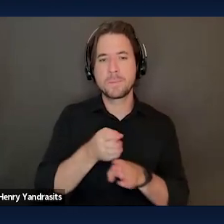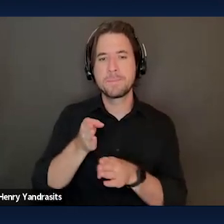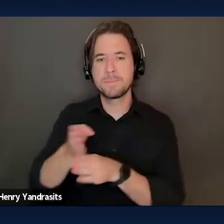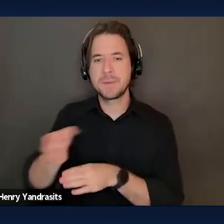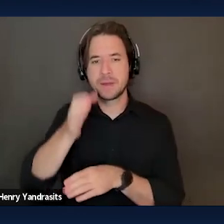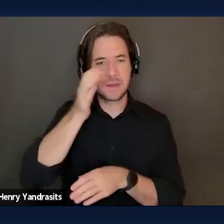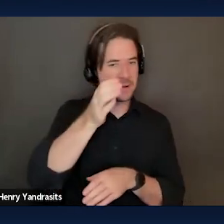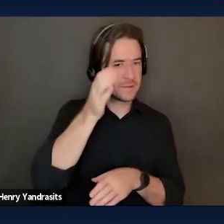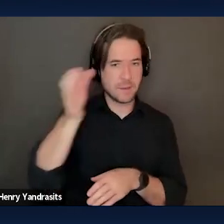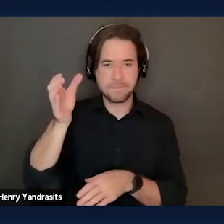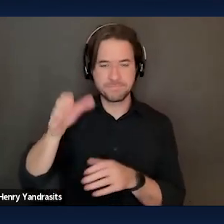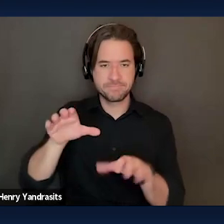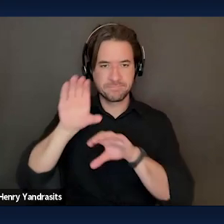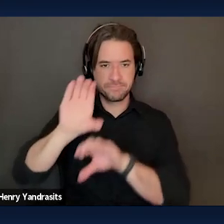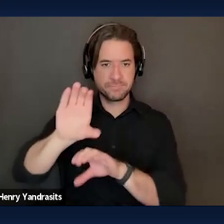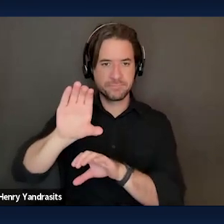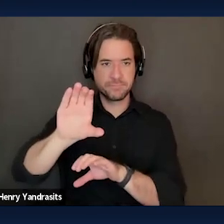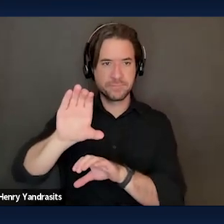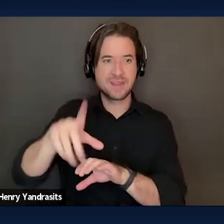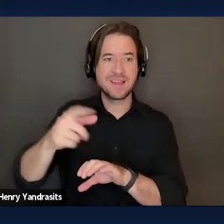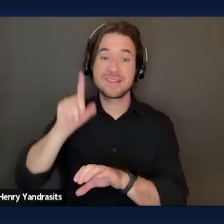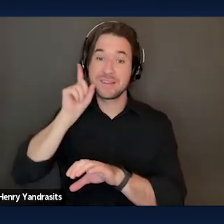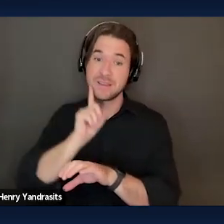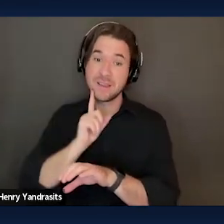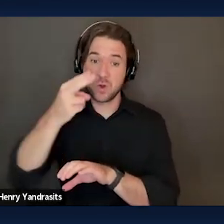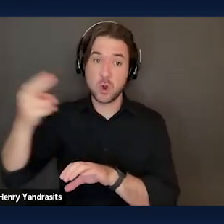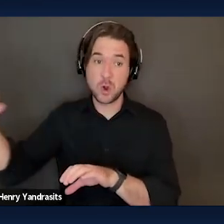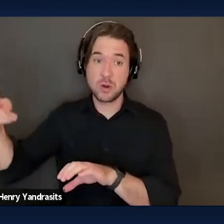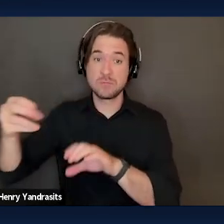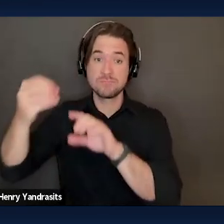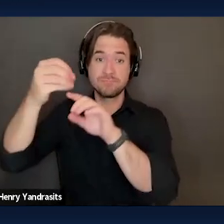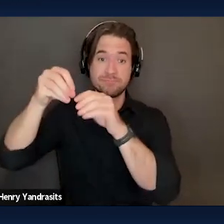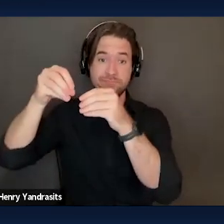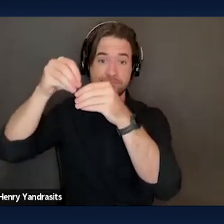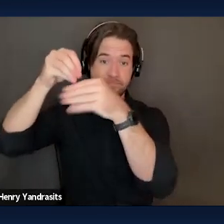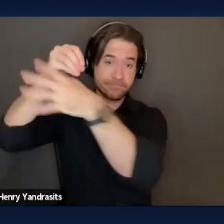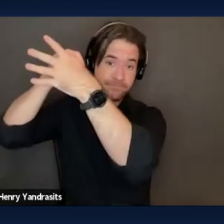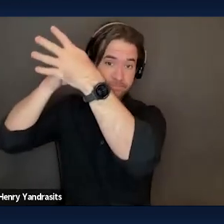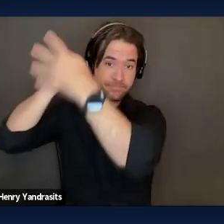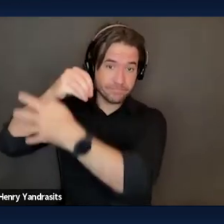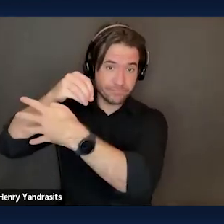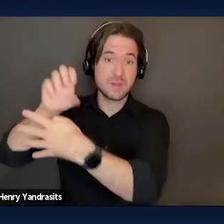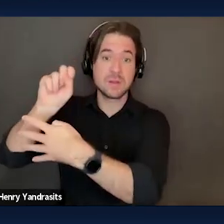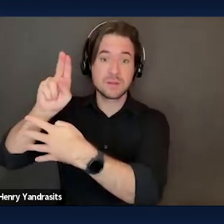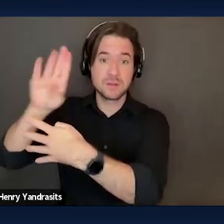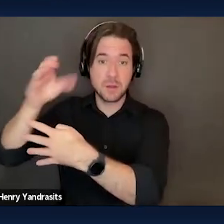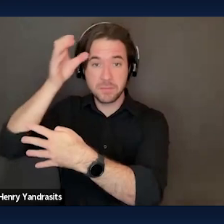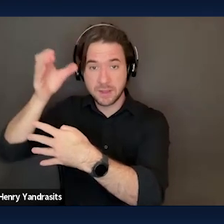And then we divided the deaf and hard of hearing into another 6 sub-concept groups.